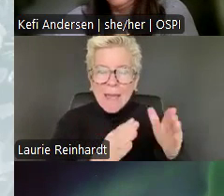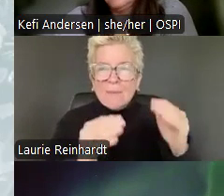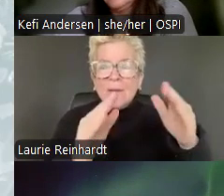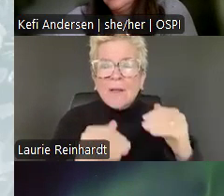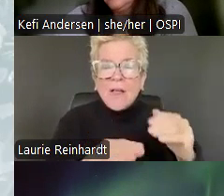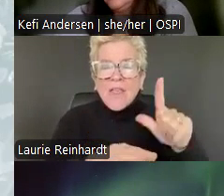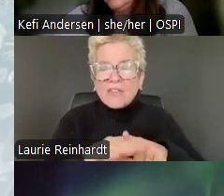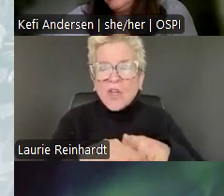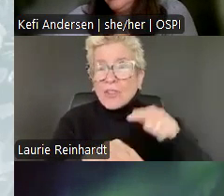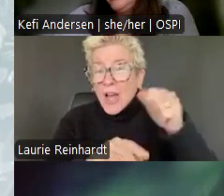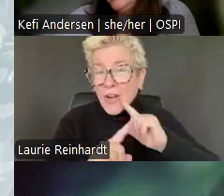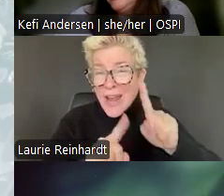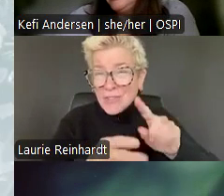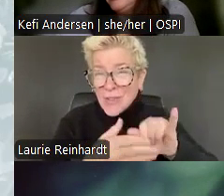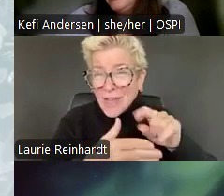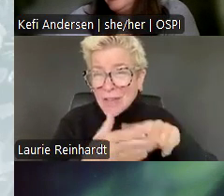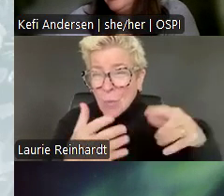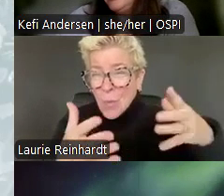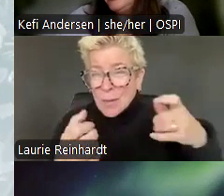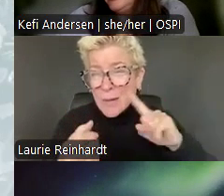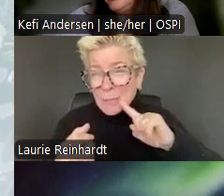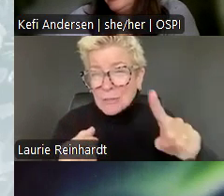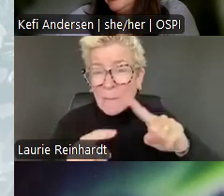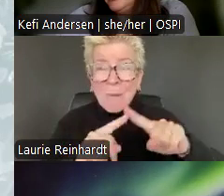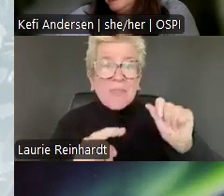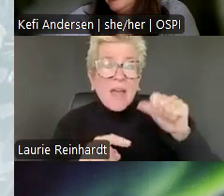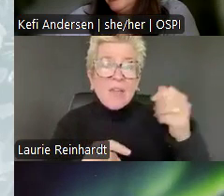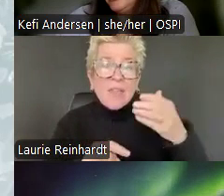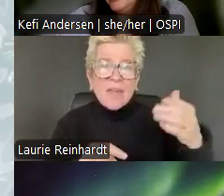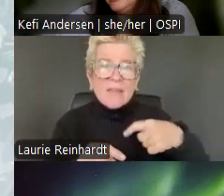you were looking at the other thing that I'll say that really helps students who